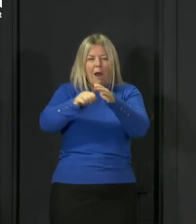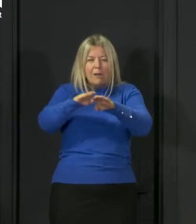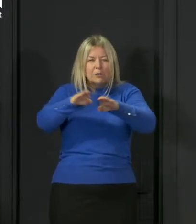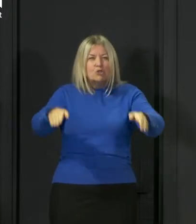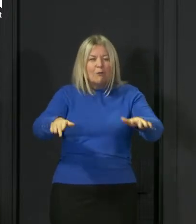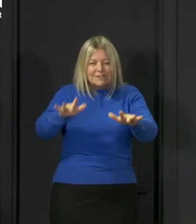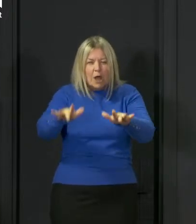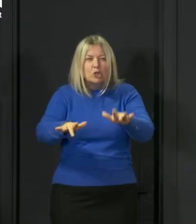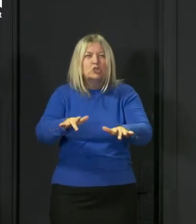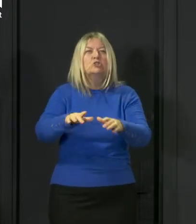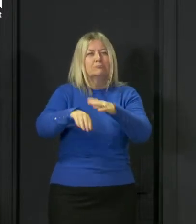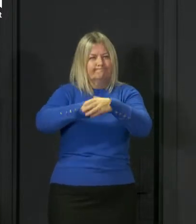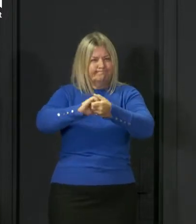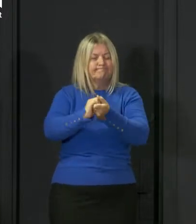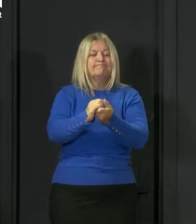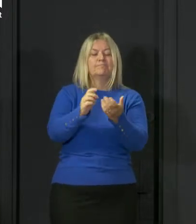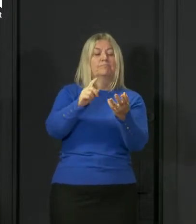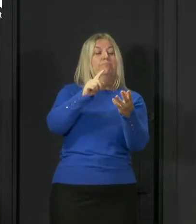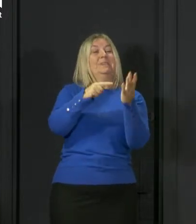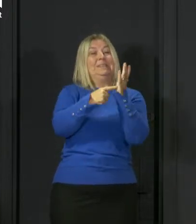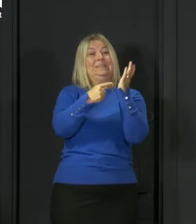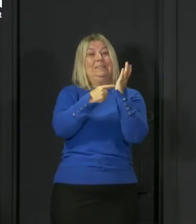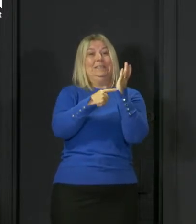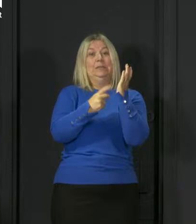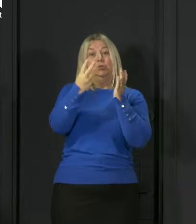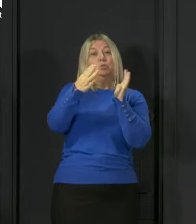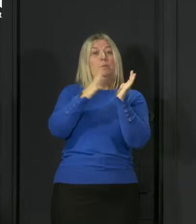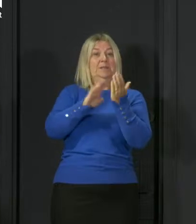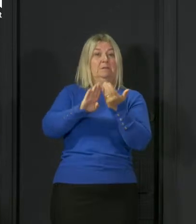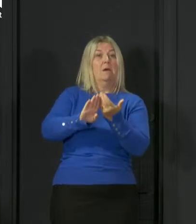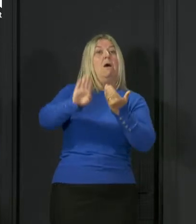two metre distance is what you should be seeking to keep from